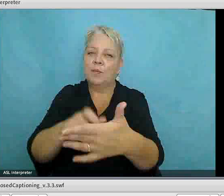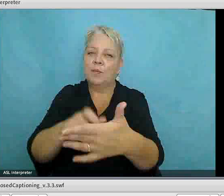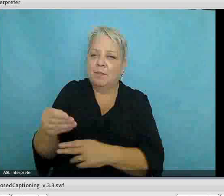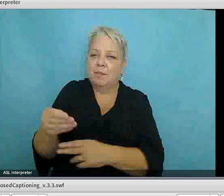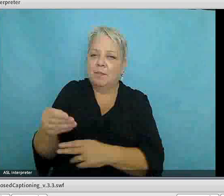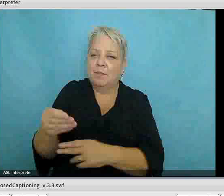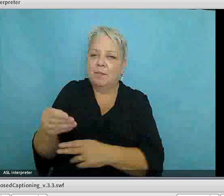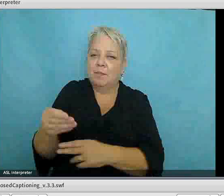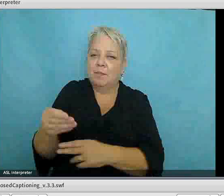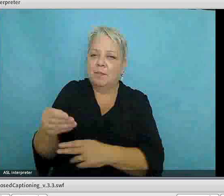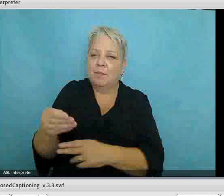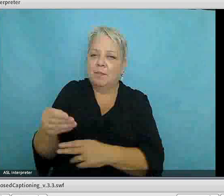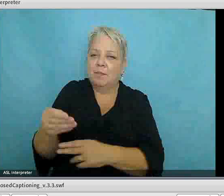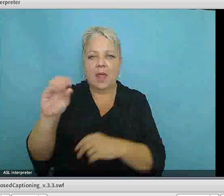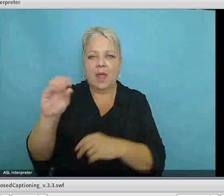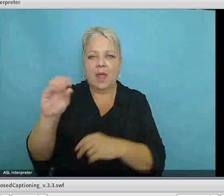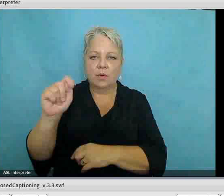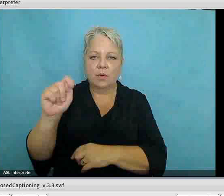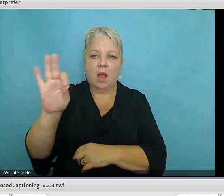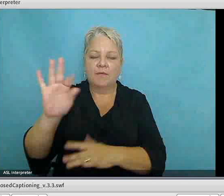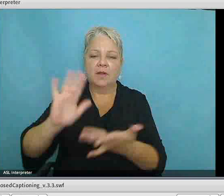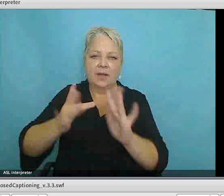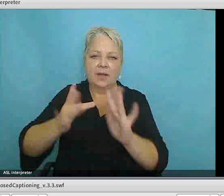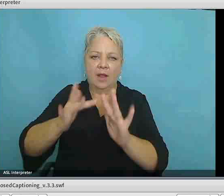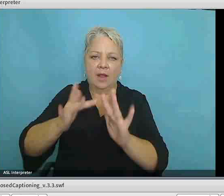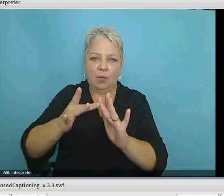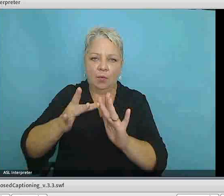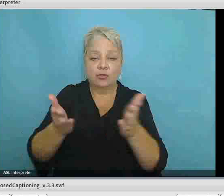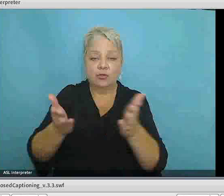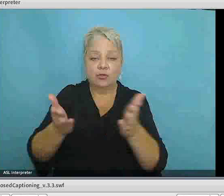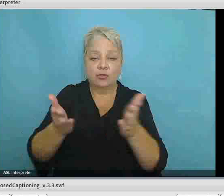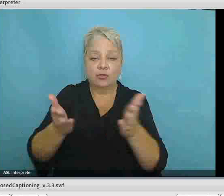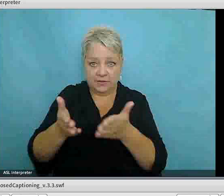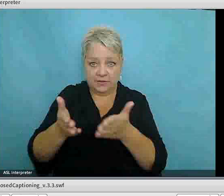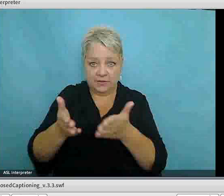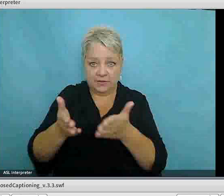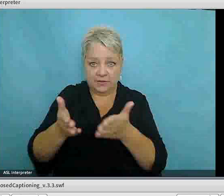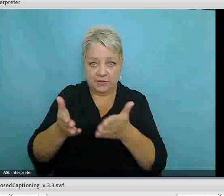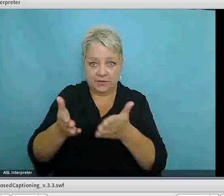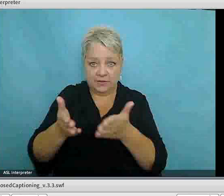this -- during the assessment period. Thanks.